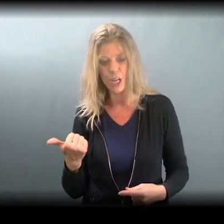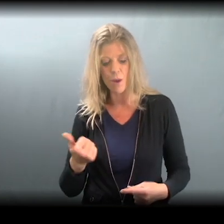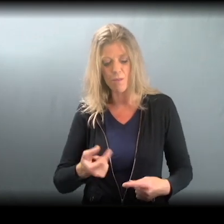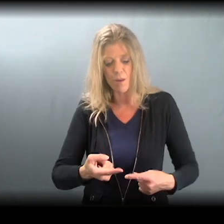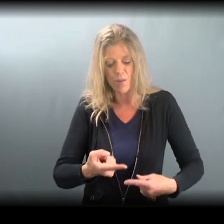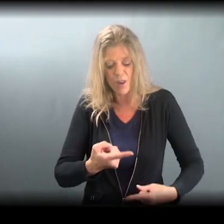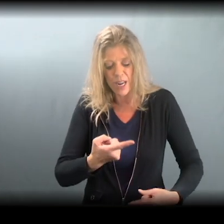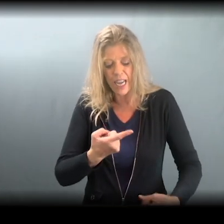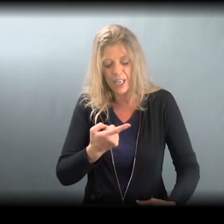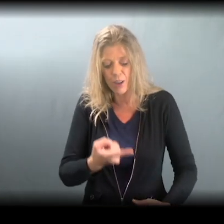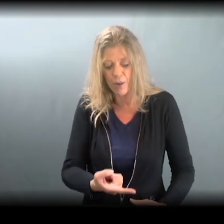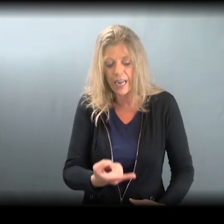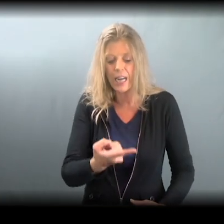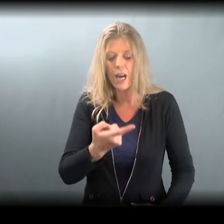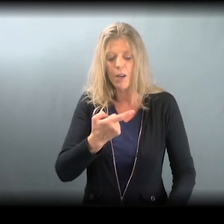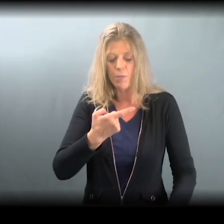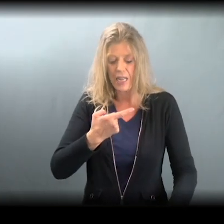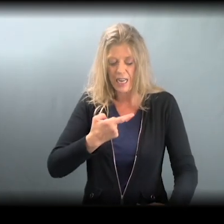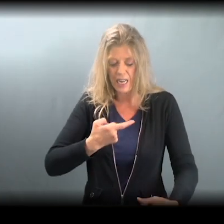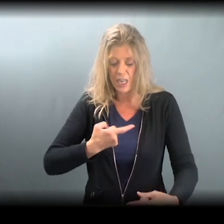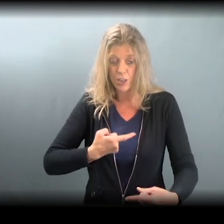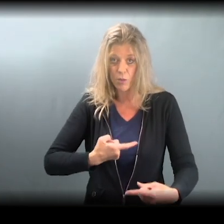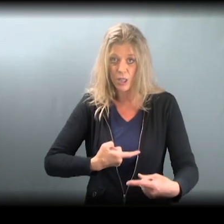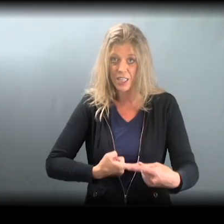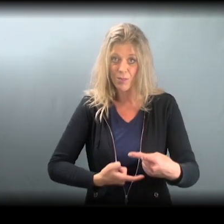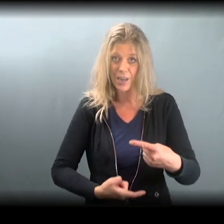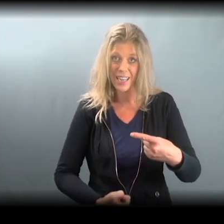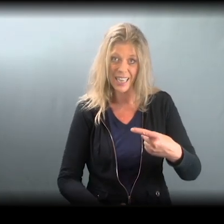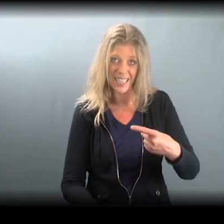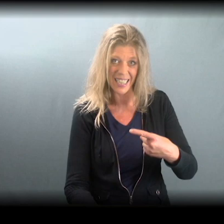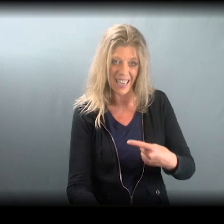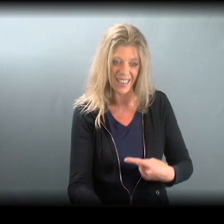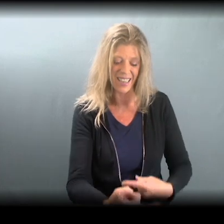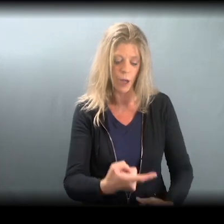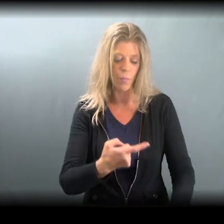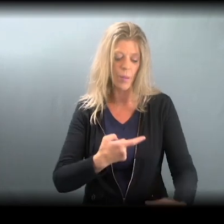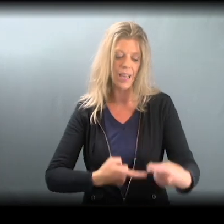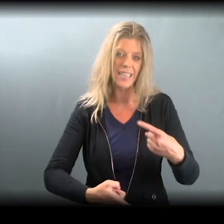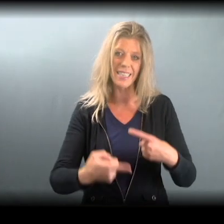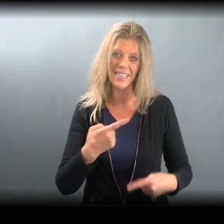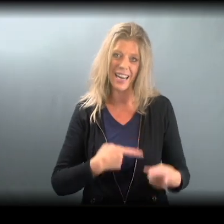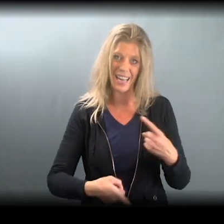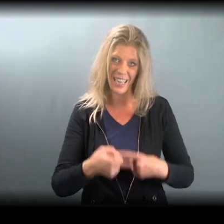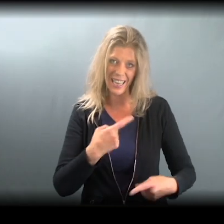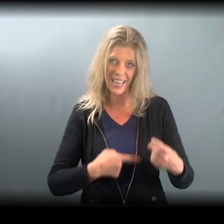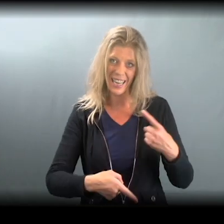Remember you're going up and in towards your body and down. SIGN